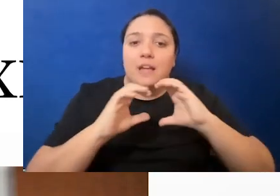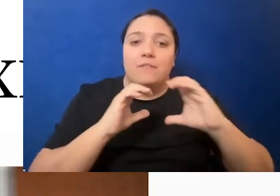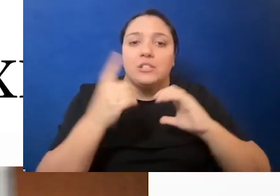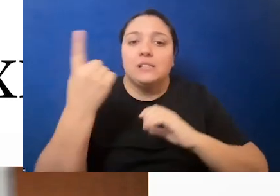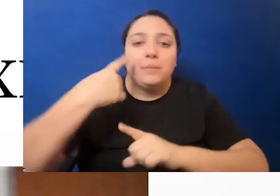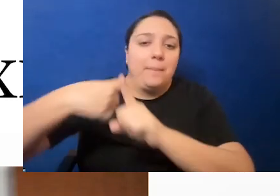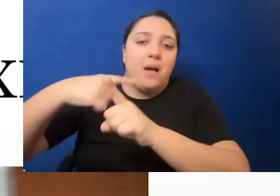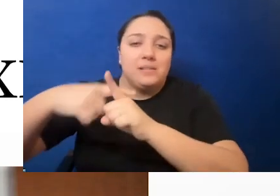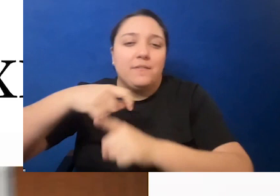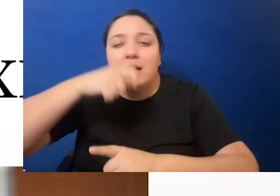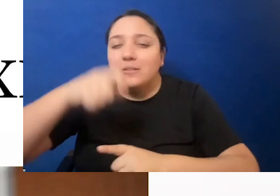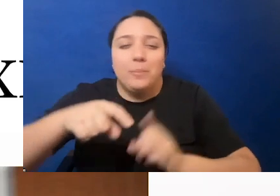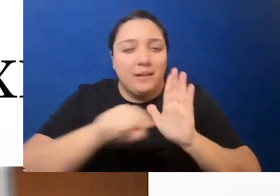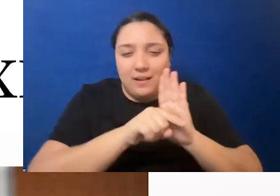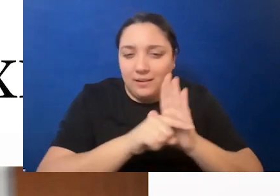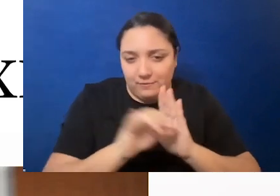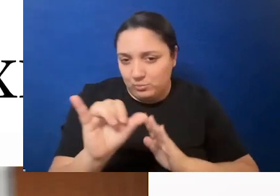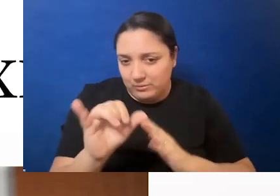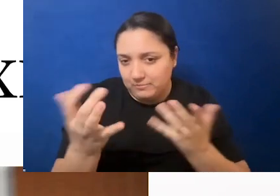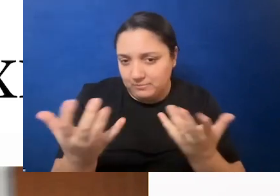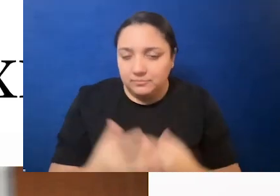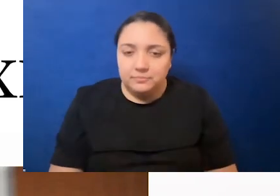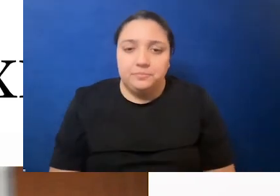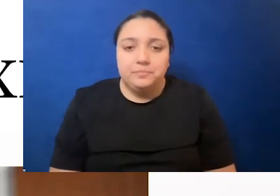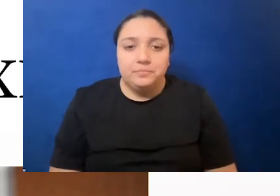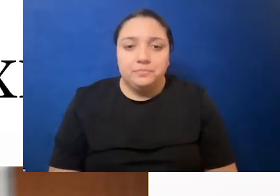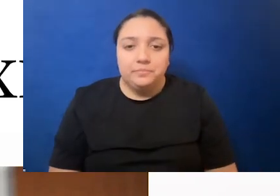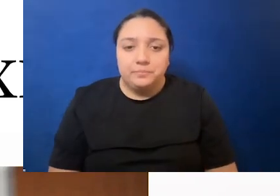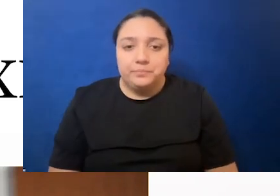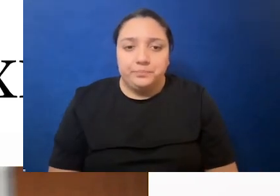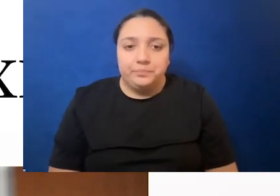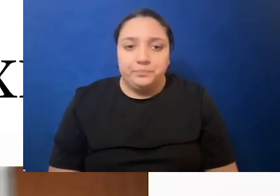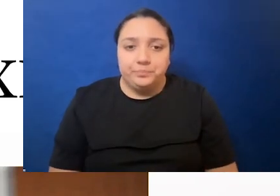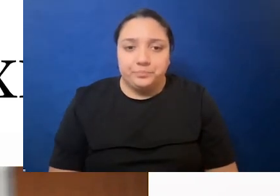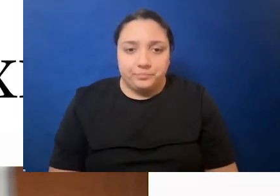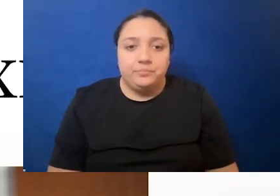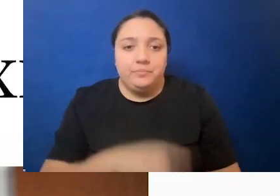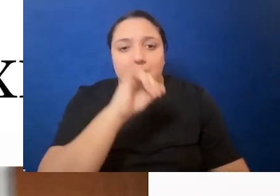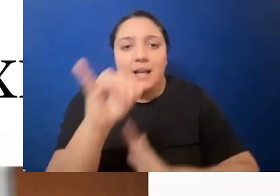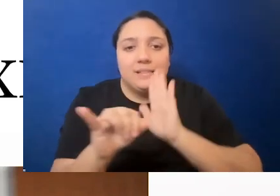NEGATIVE AS WELL. IDENTIFY RELAXATION TECHNIQUES.